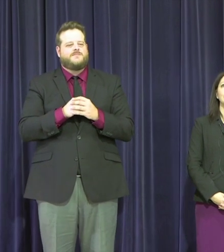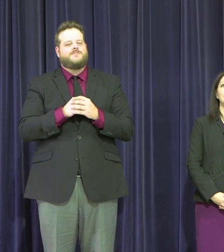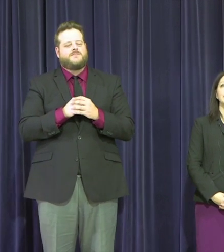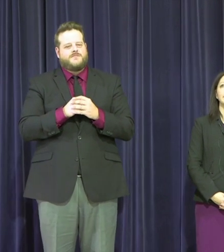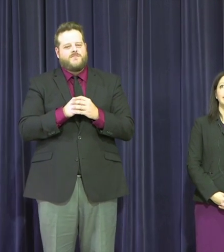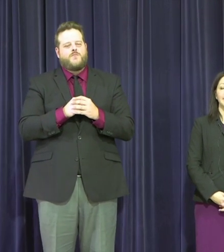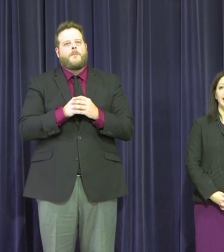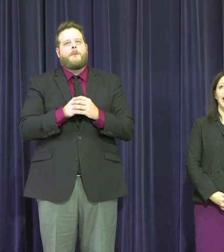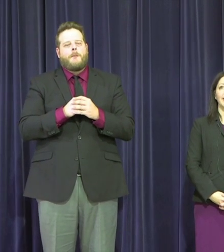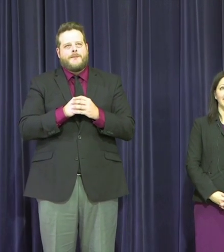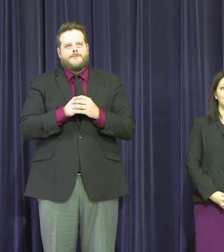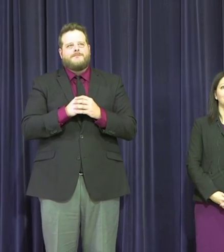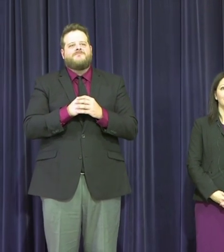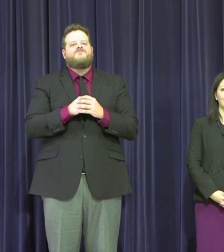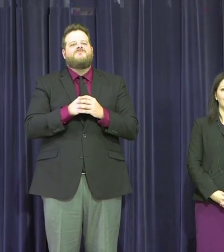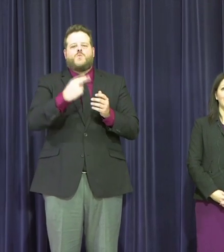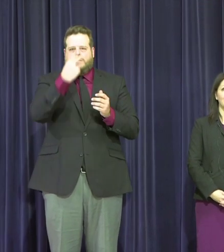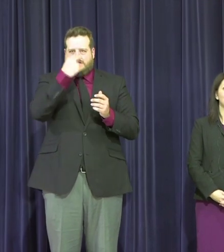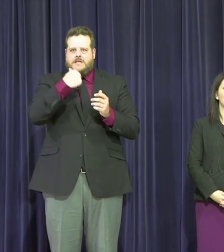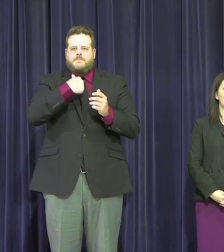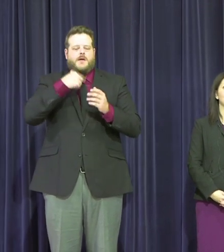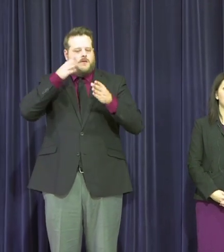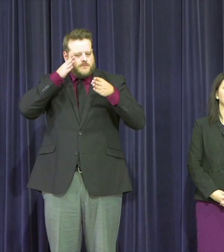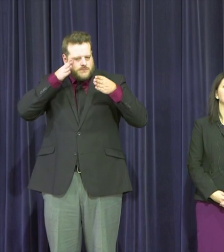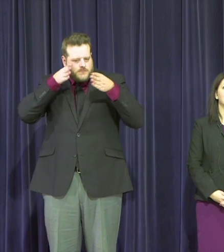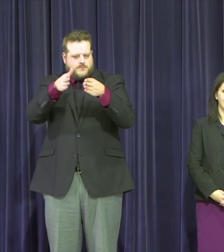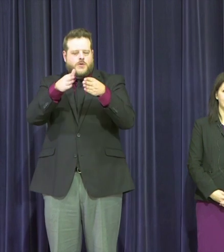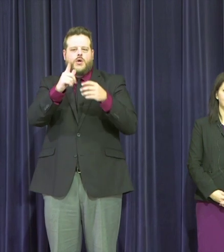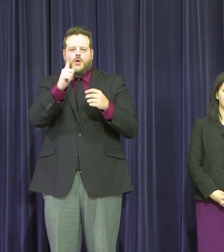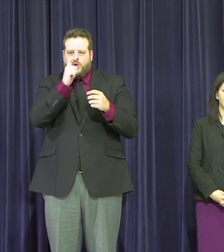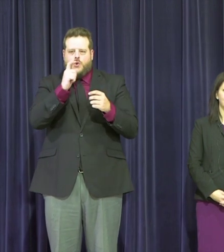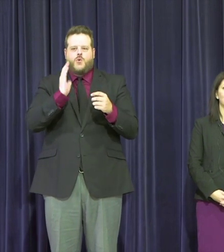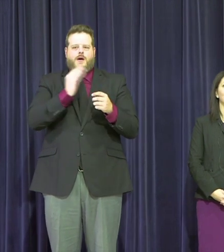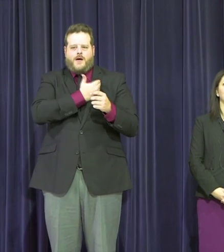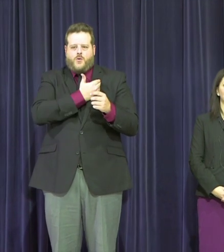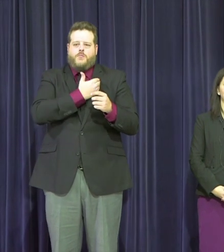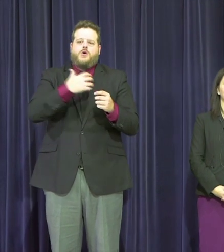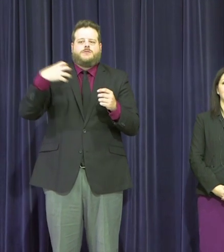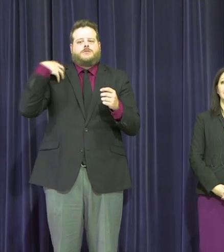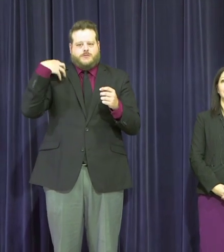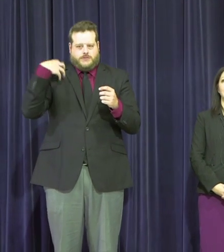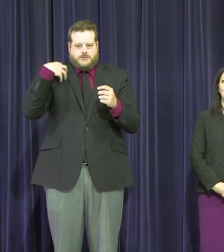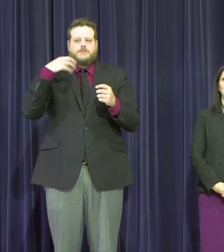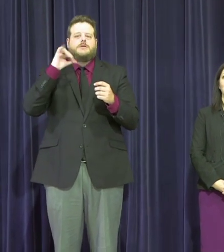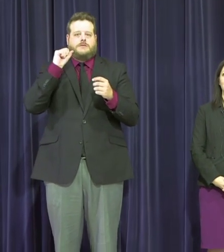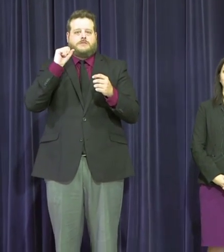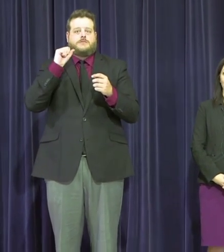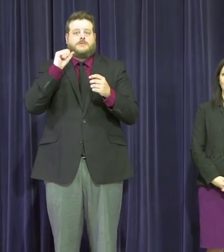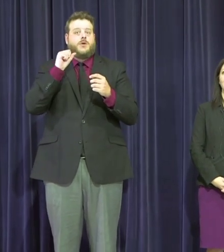You will see me have a laser focus on who our boss is, which is the people that we serve.